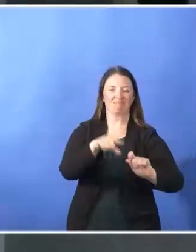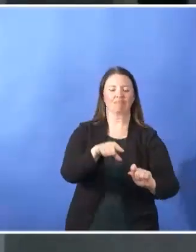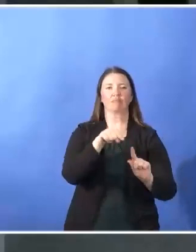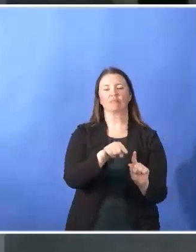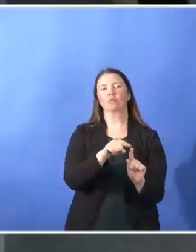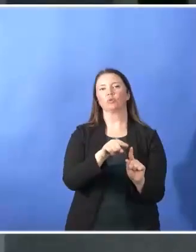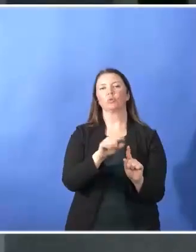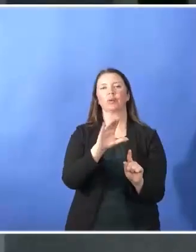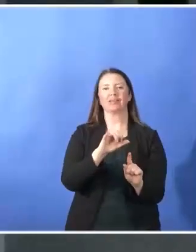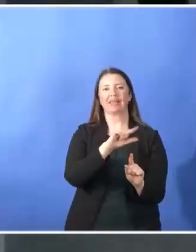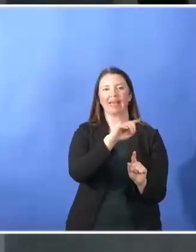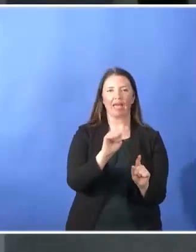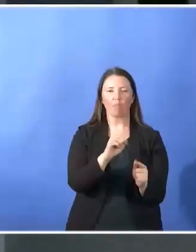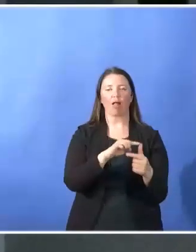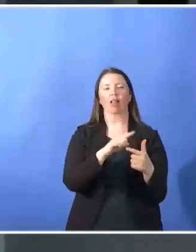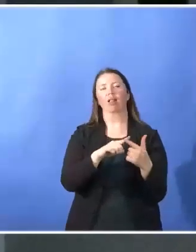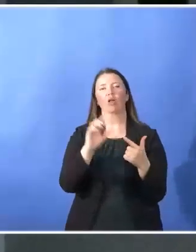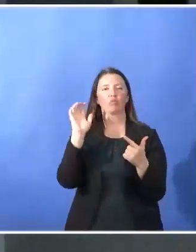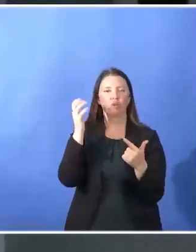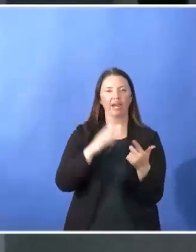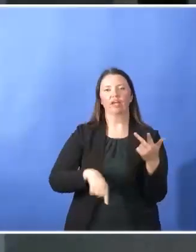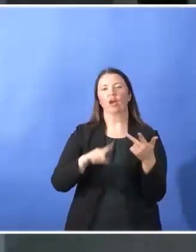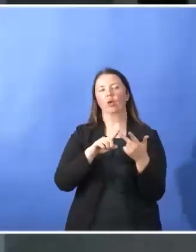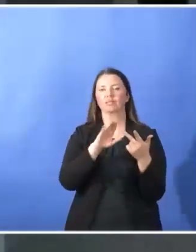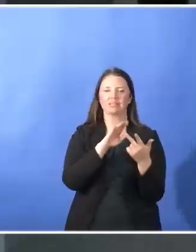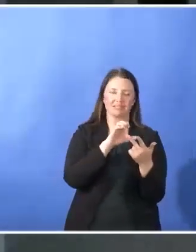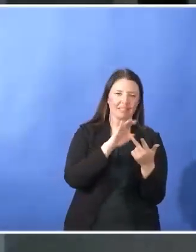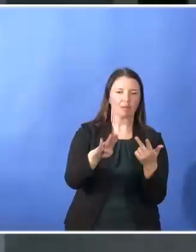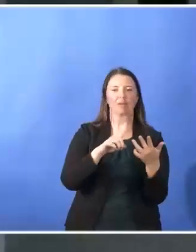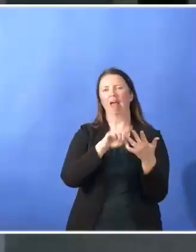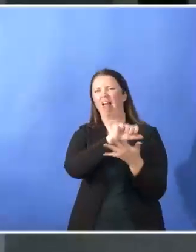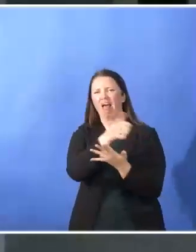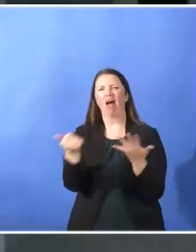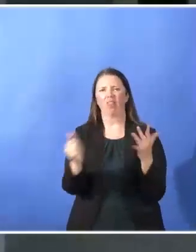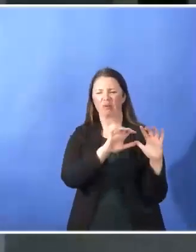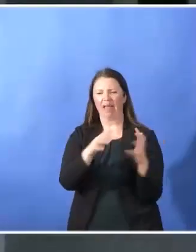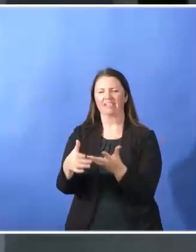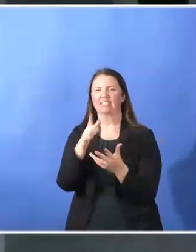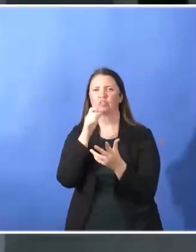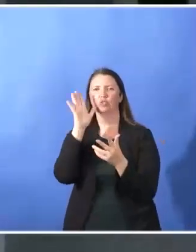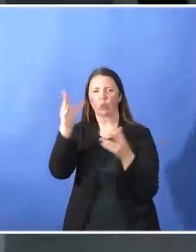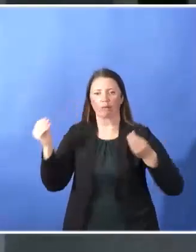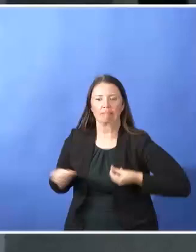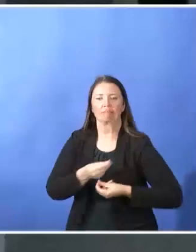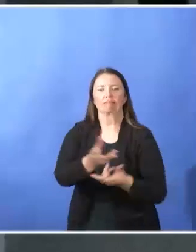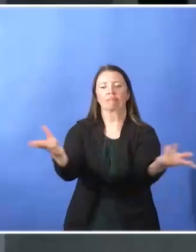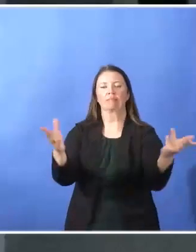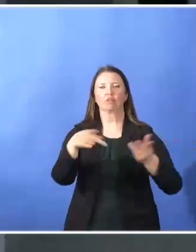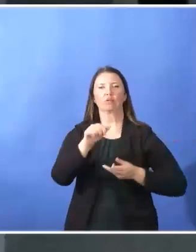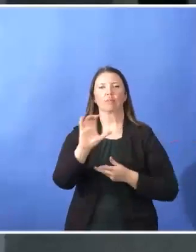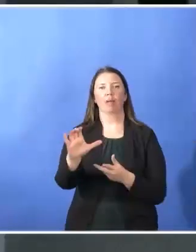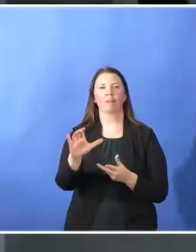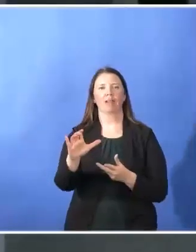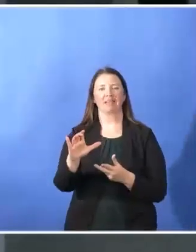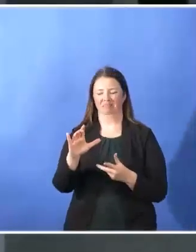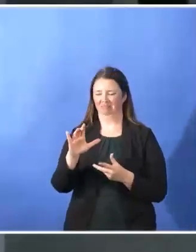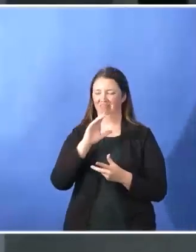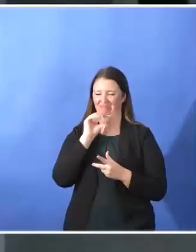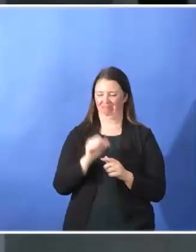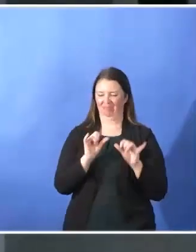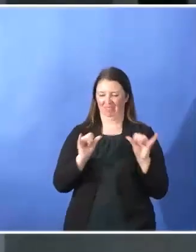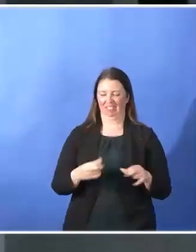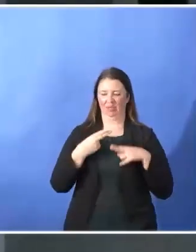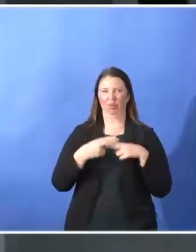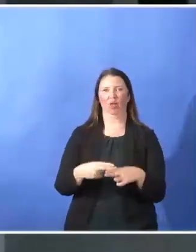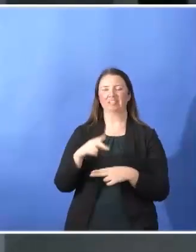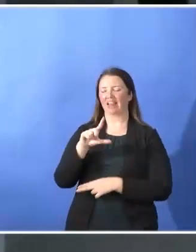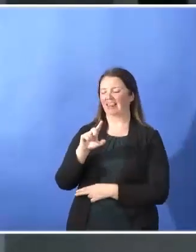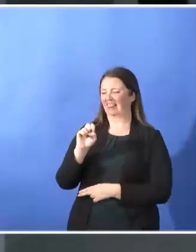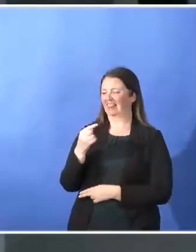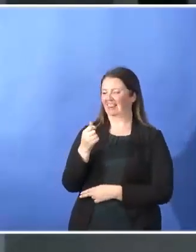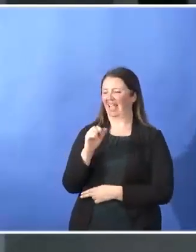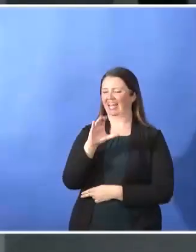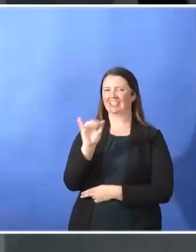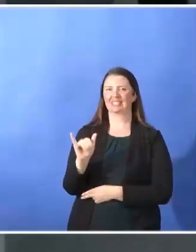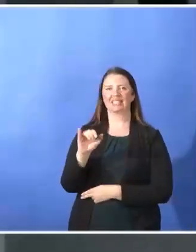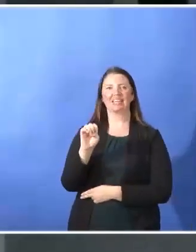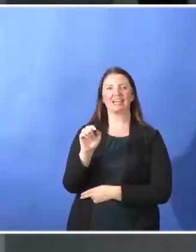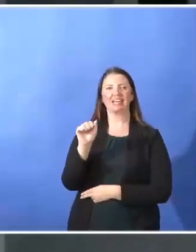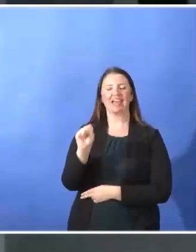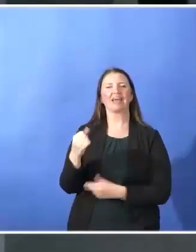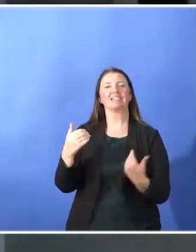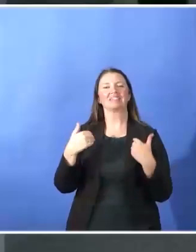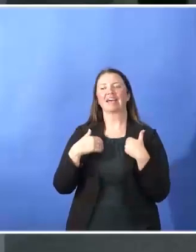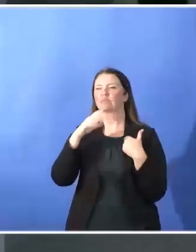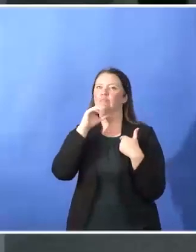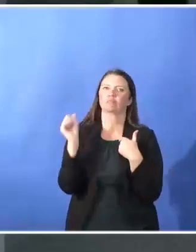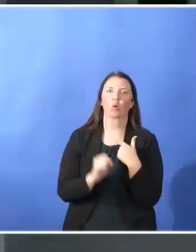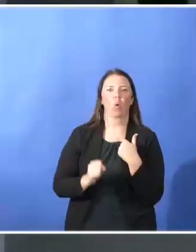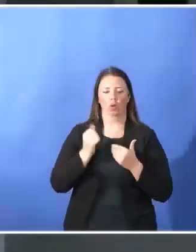MESSENGERS.